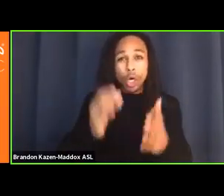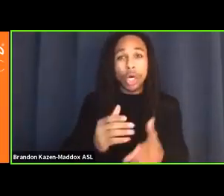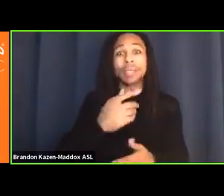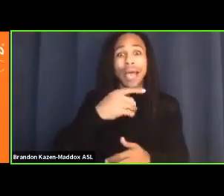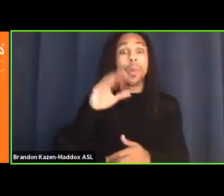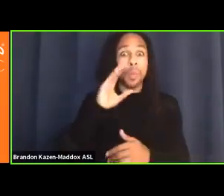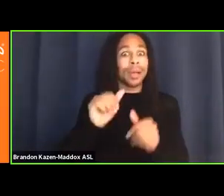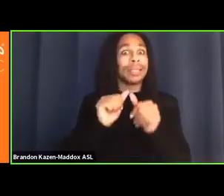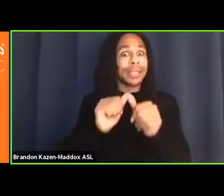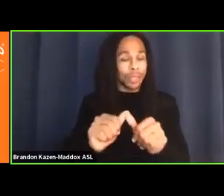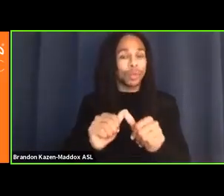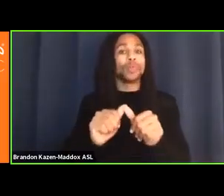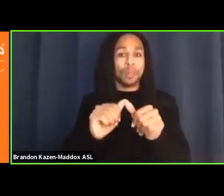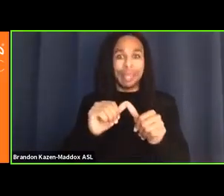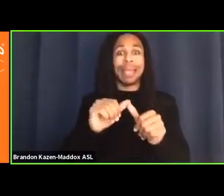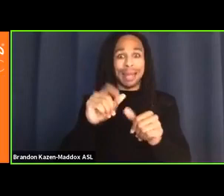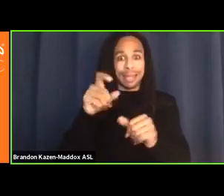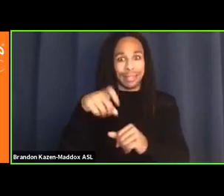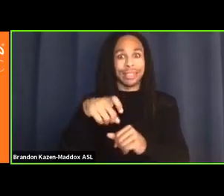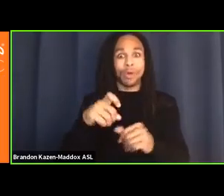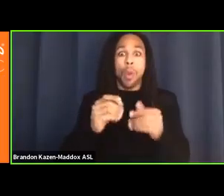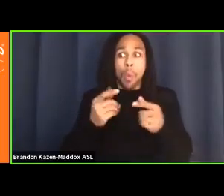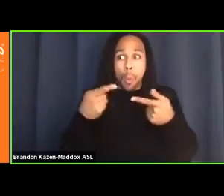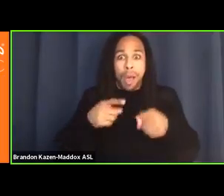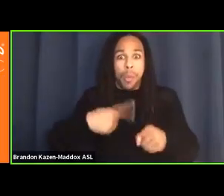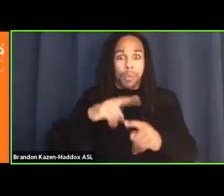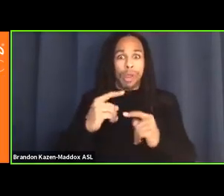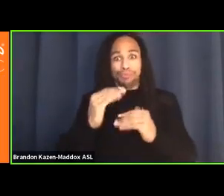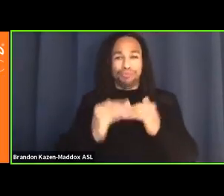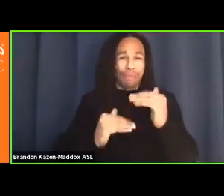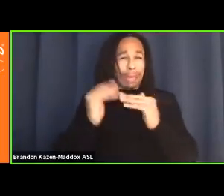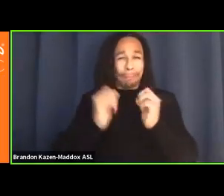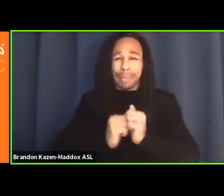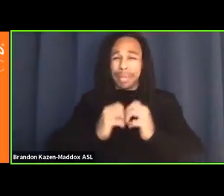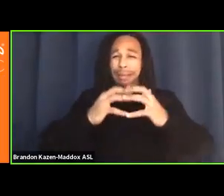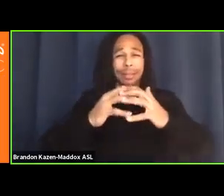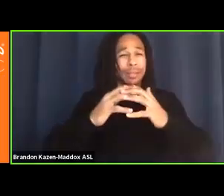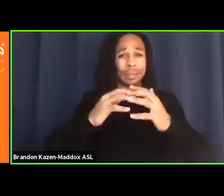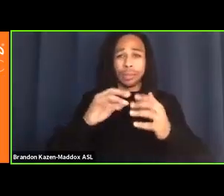are vendors to the Department of Education and they are deeply connected, whether within